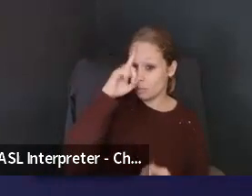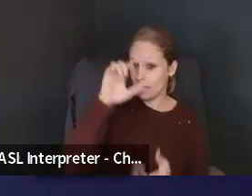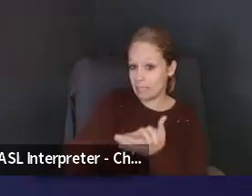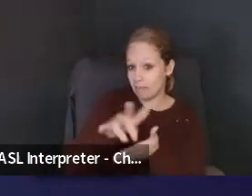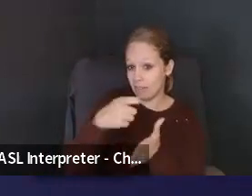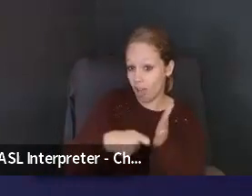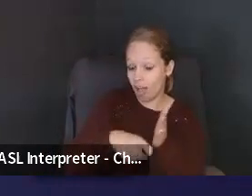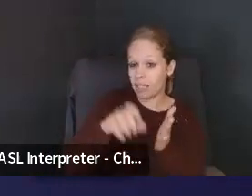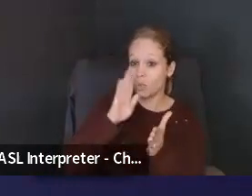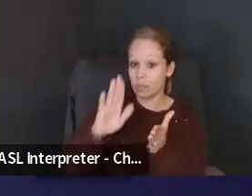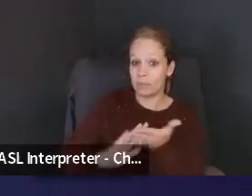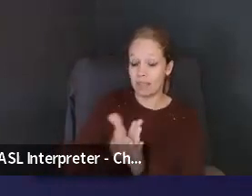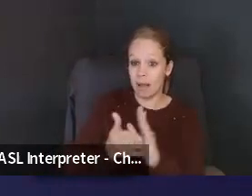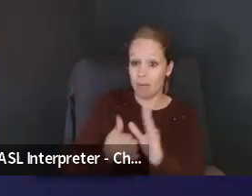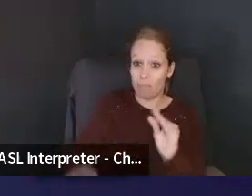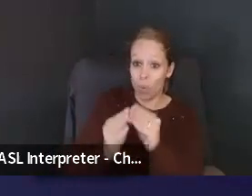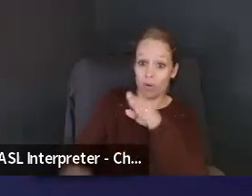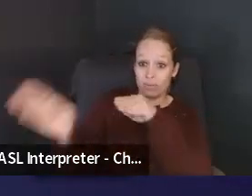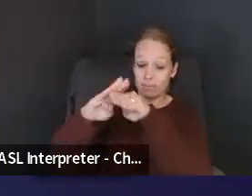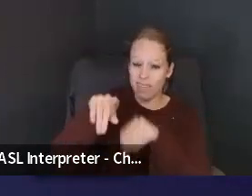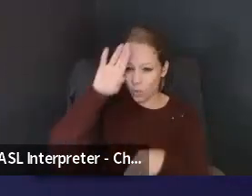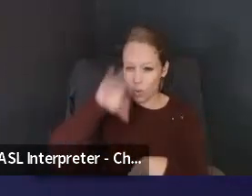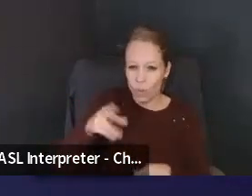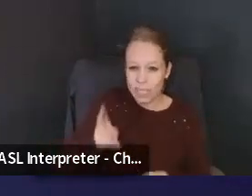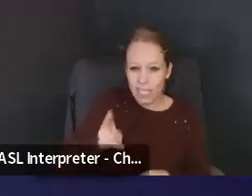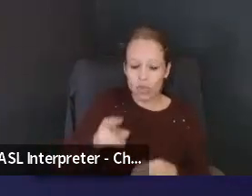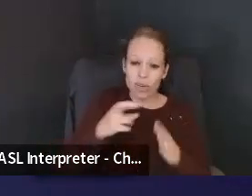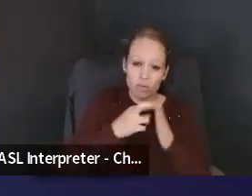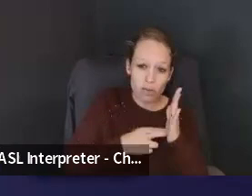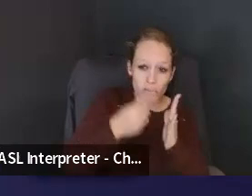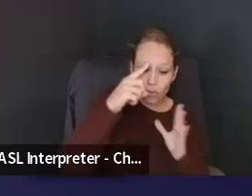would be more and you know that the history of registration in a conference goes up by a certain